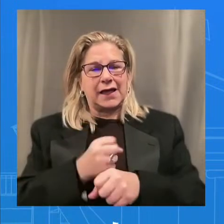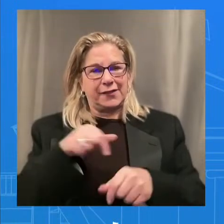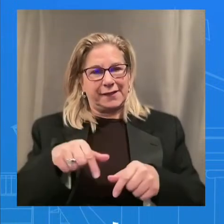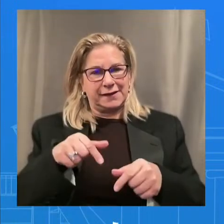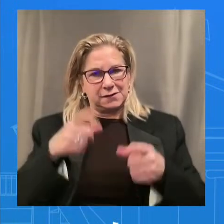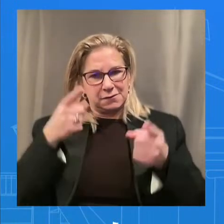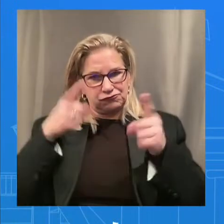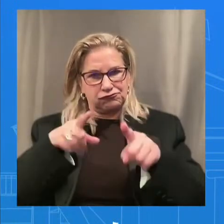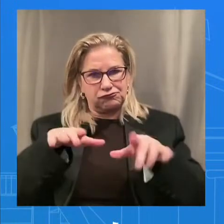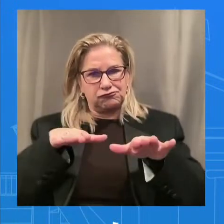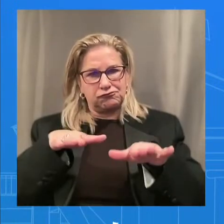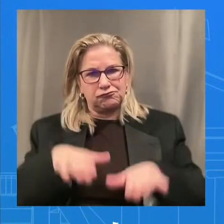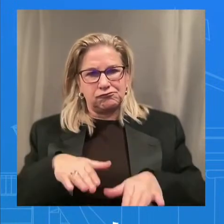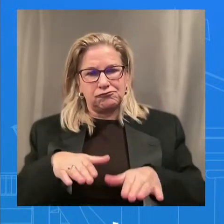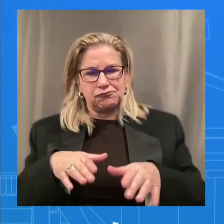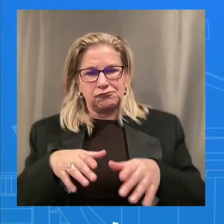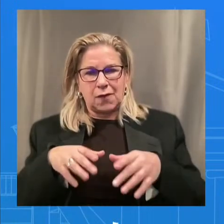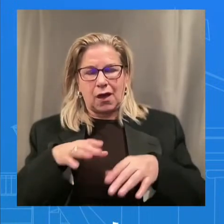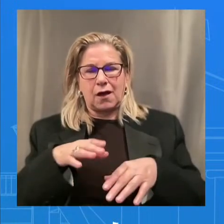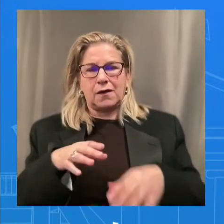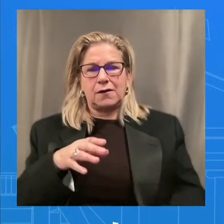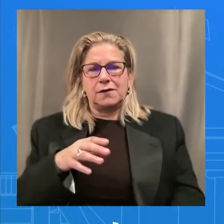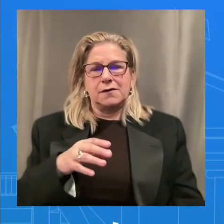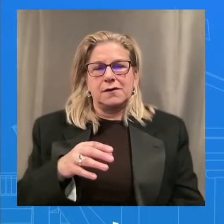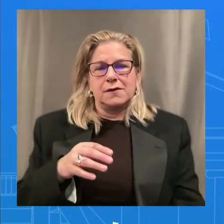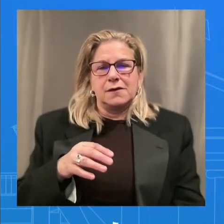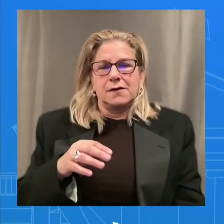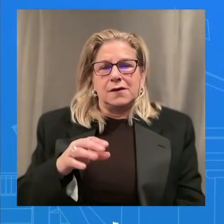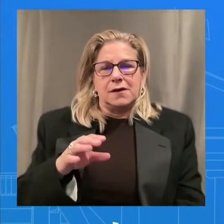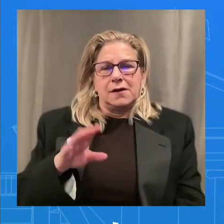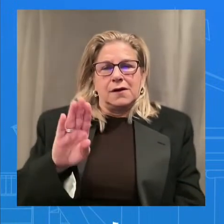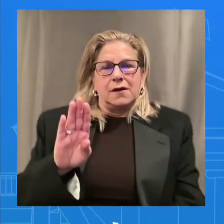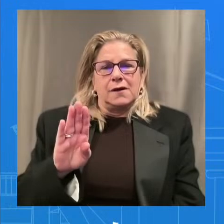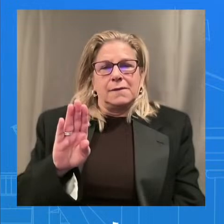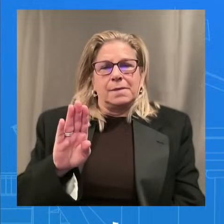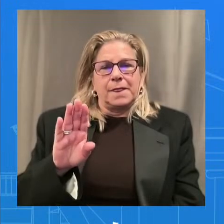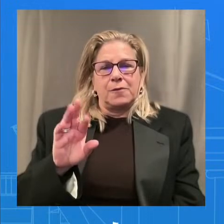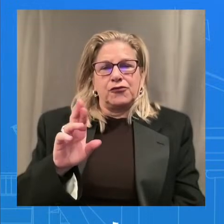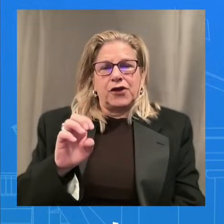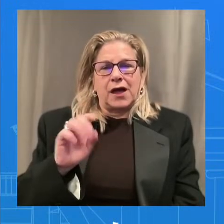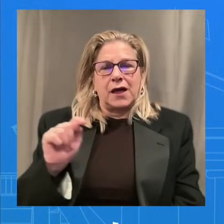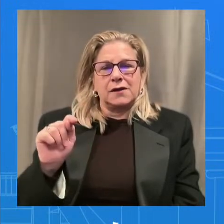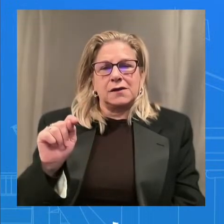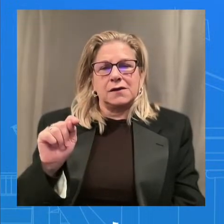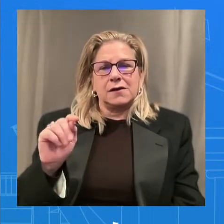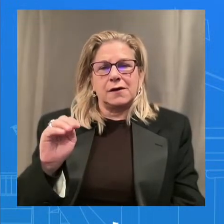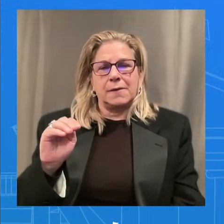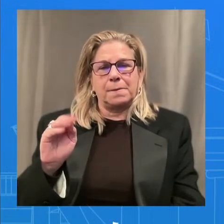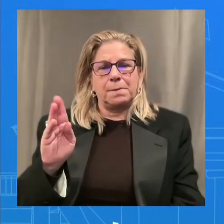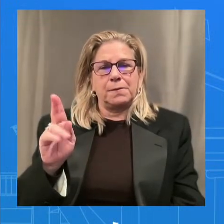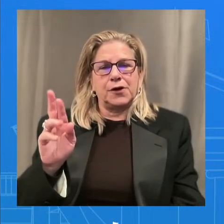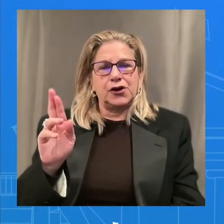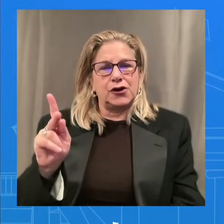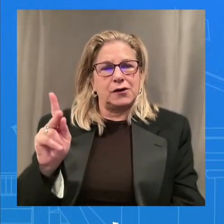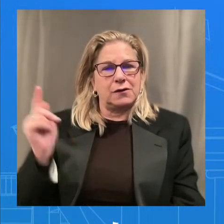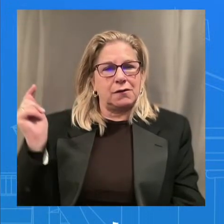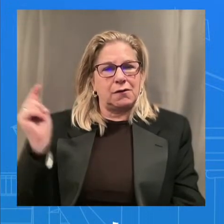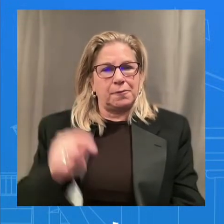He has been camped out in Doha, day in, day out, 24 hours a day, working to tighten up these details and try to get this done.